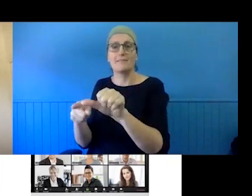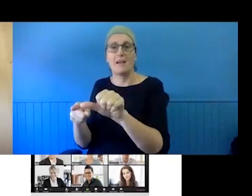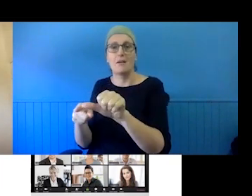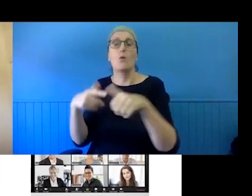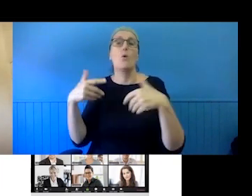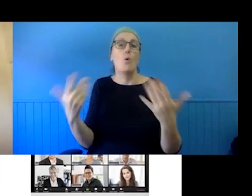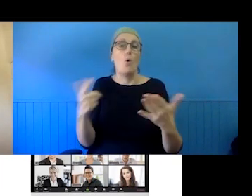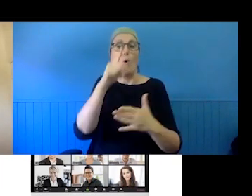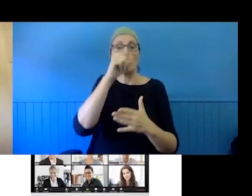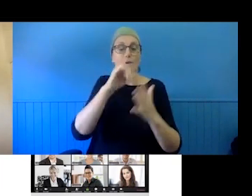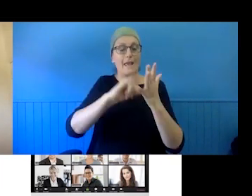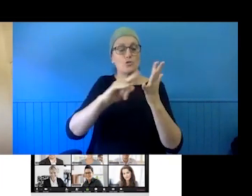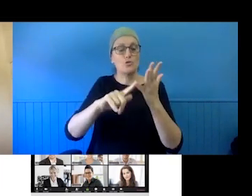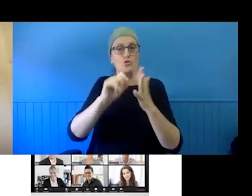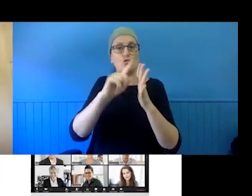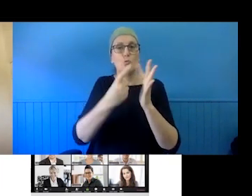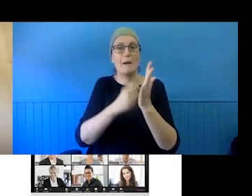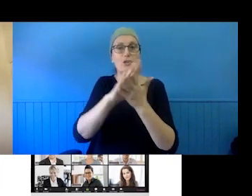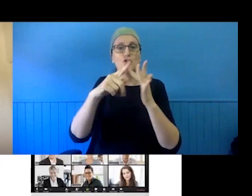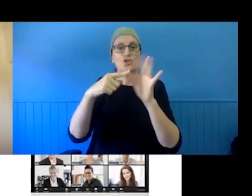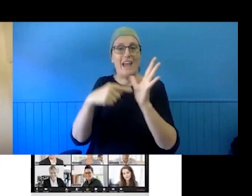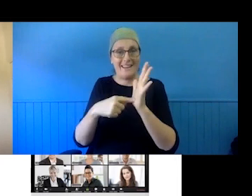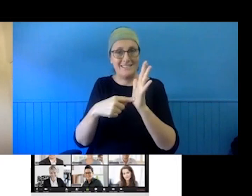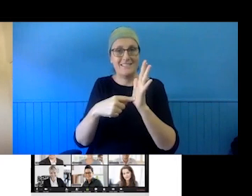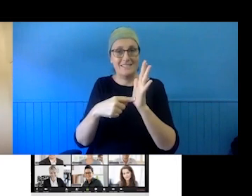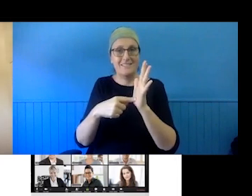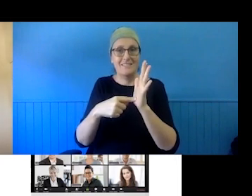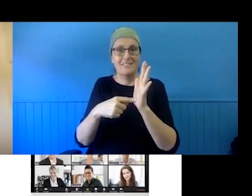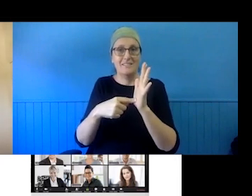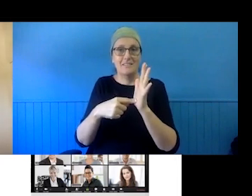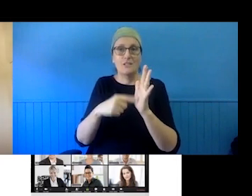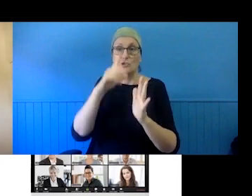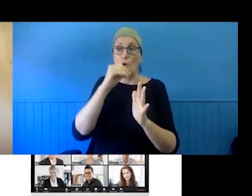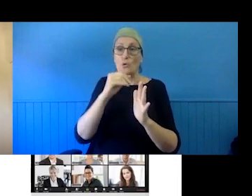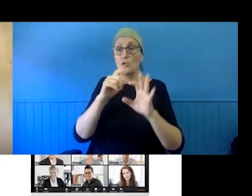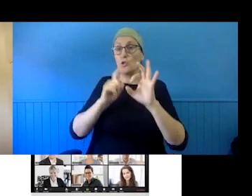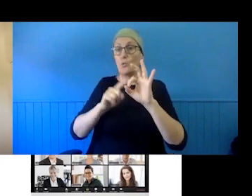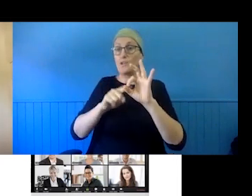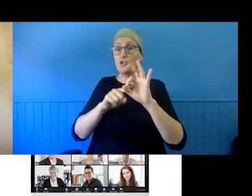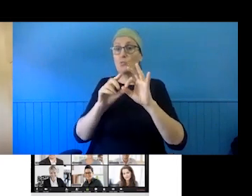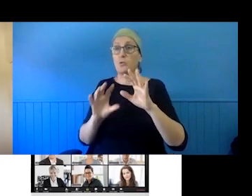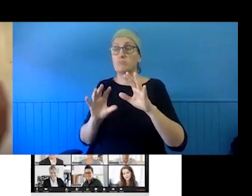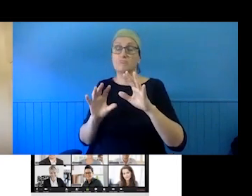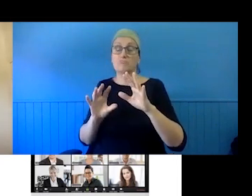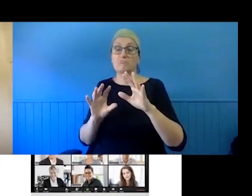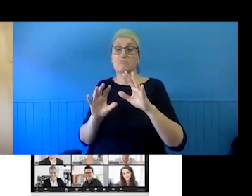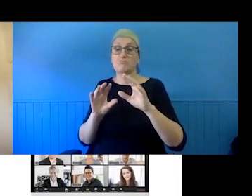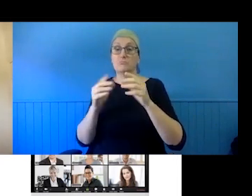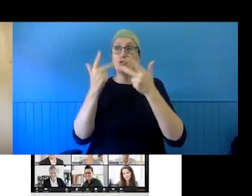question pinned to the top. It might be a comment on what I'm saying, a question, or whatever it is. Again, I know that that's a SuperChat one.